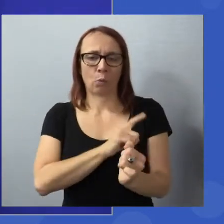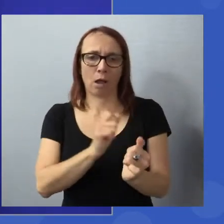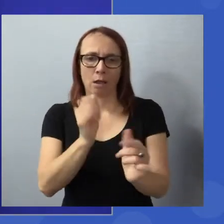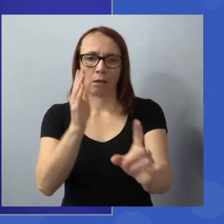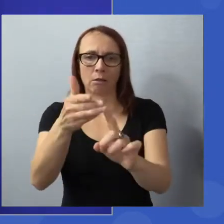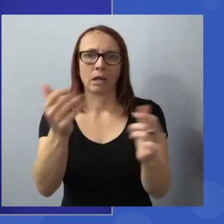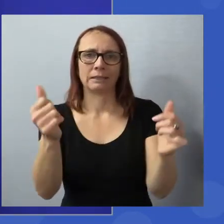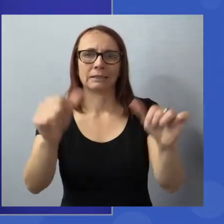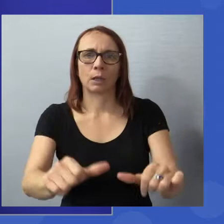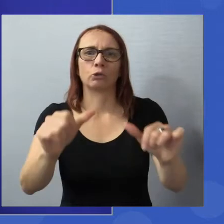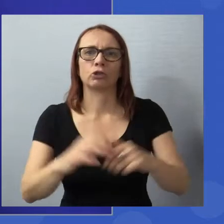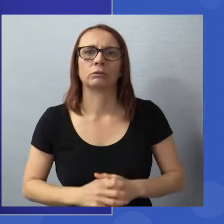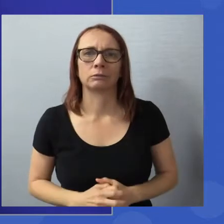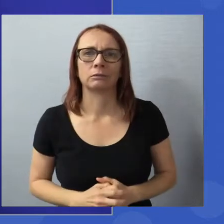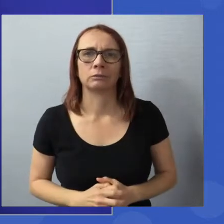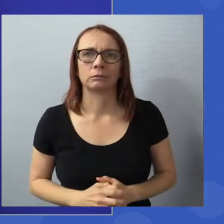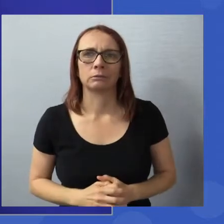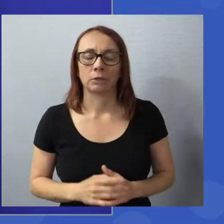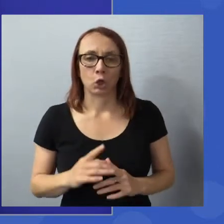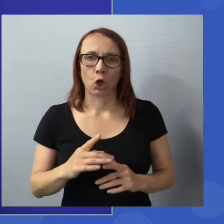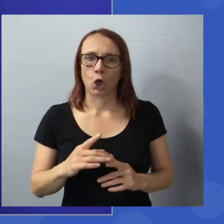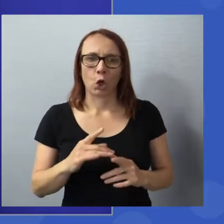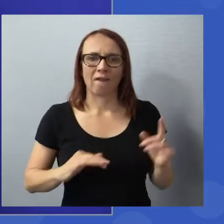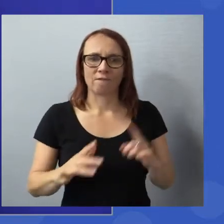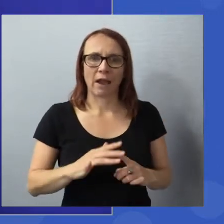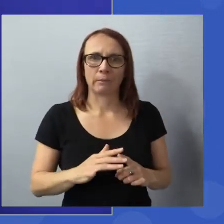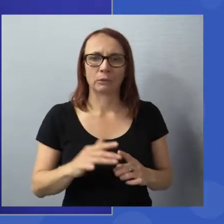come up with and we believe it's be environmentally socially and ethically